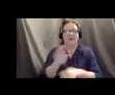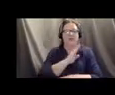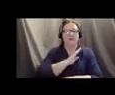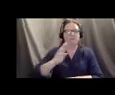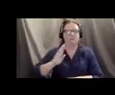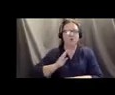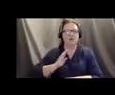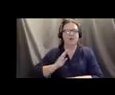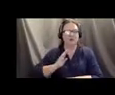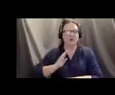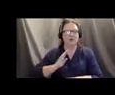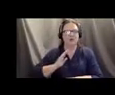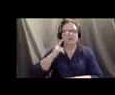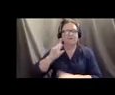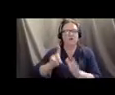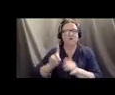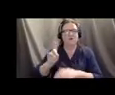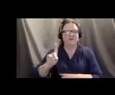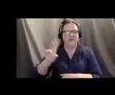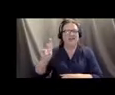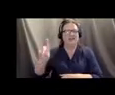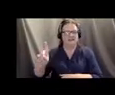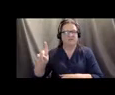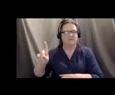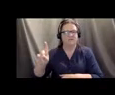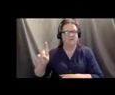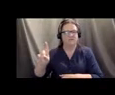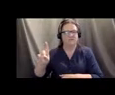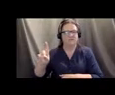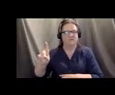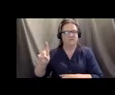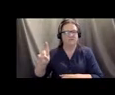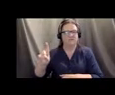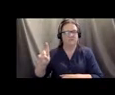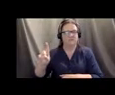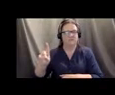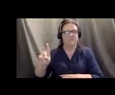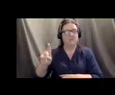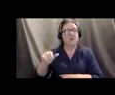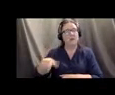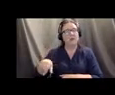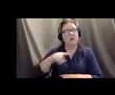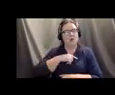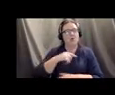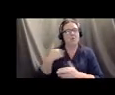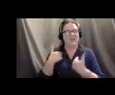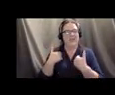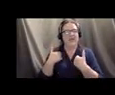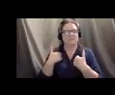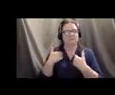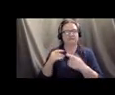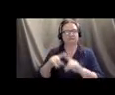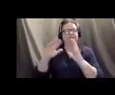Area board on developmental disabilities. And we were -- had a totally different role and function.